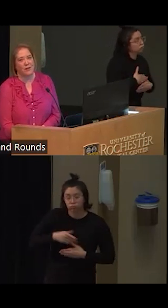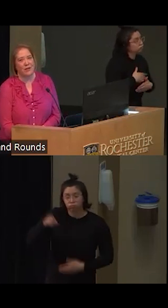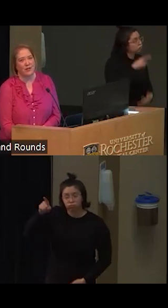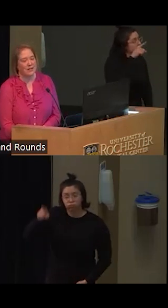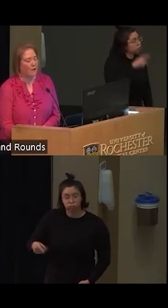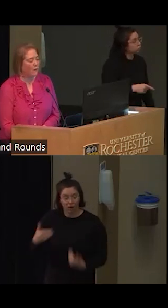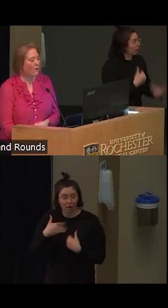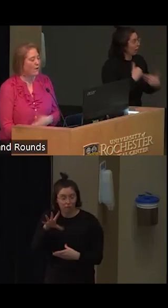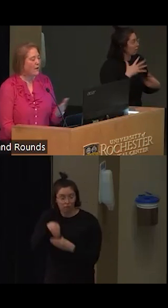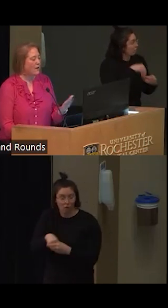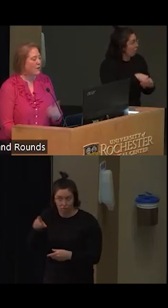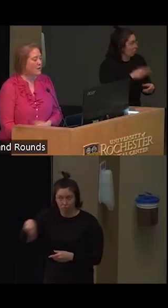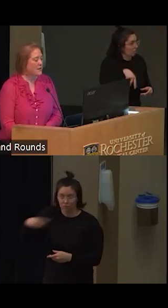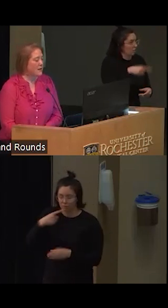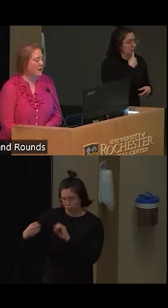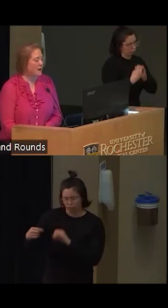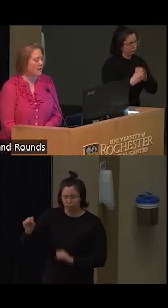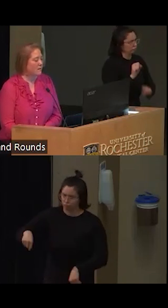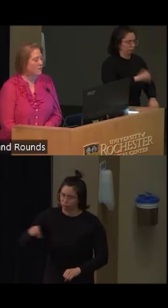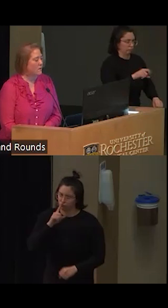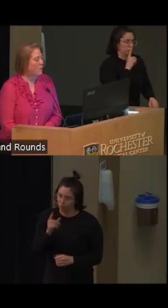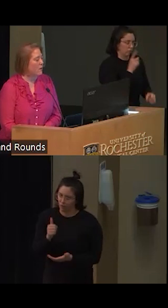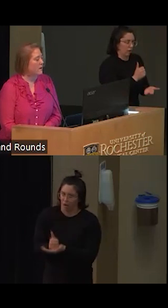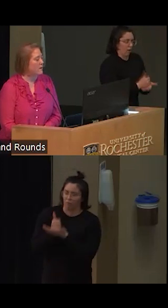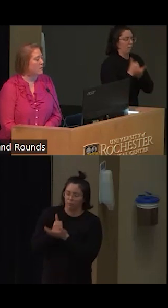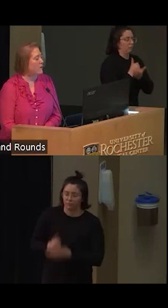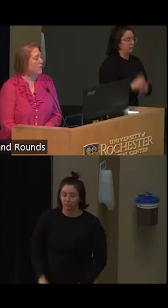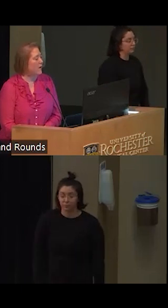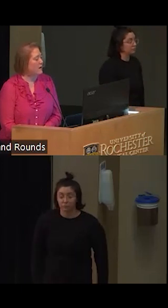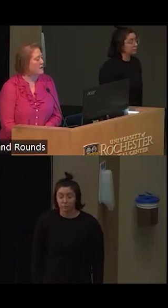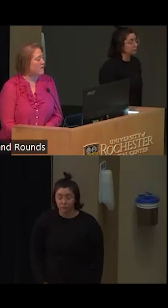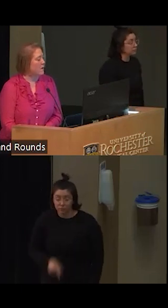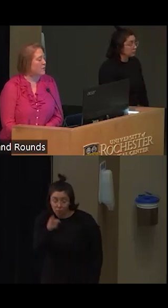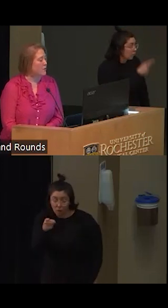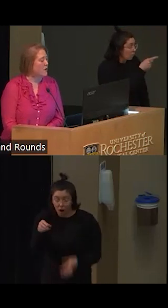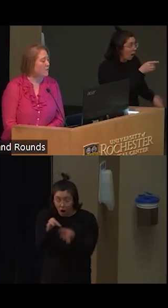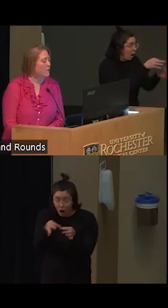simulation as helpful and you can see uh the one that the briefing provided a safe opportunity to